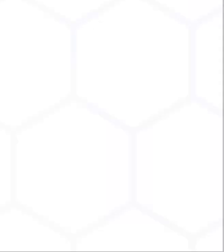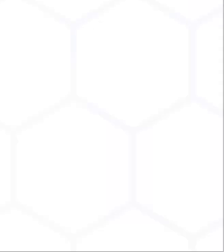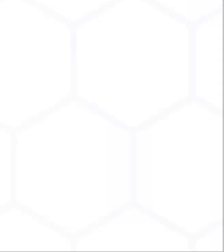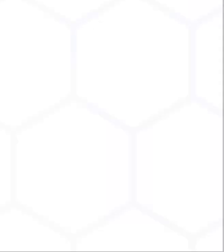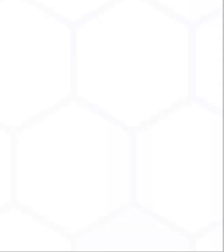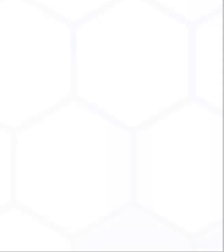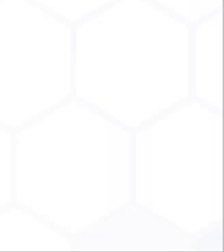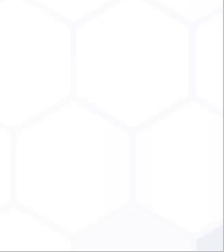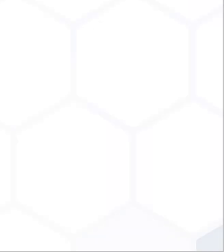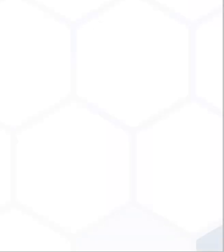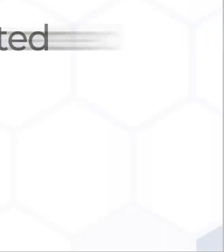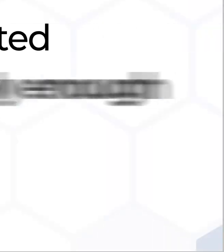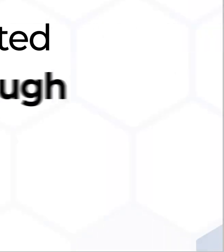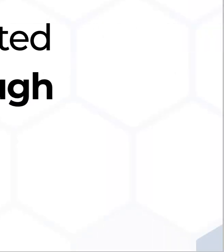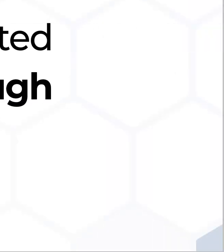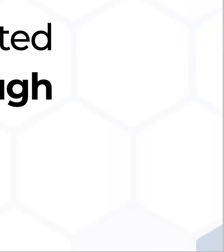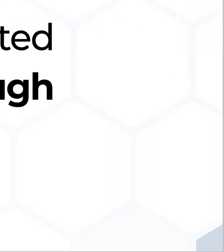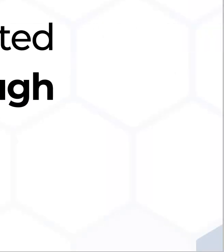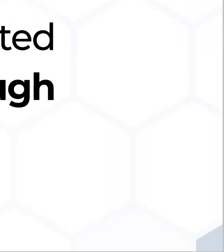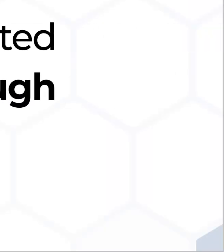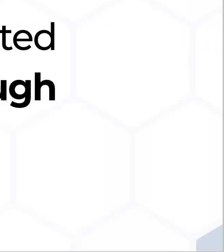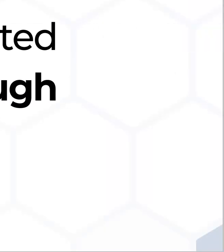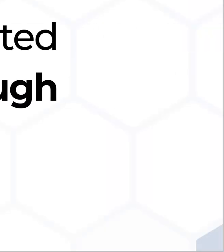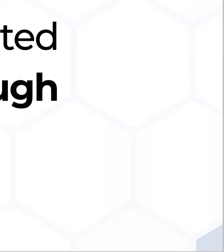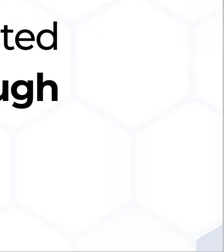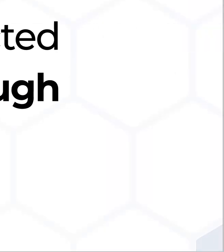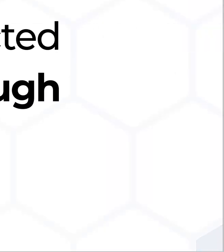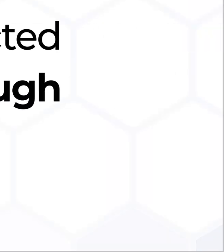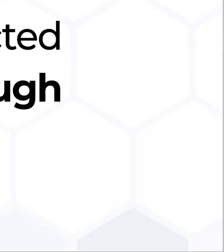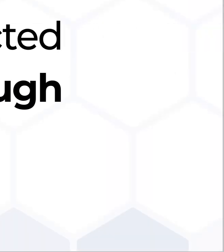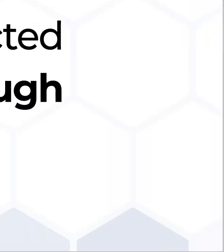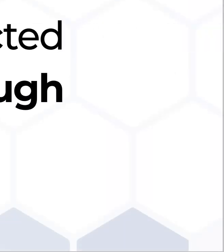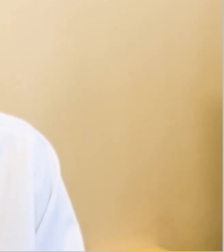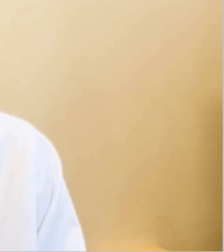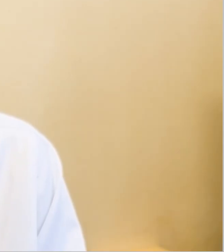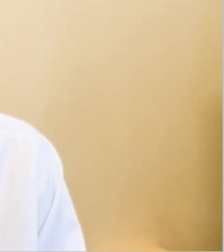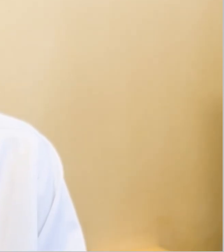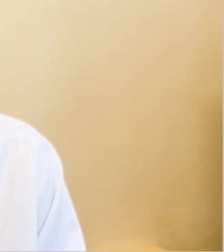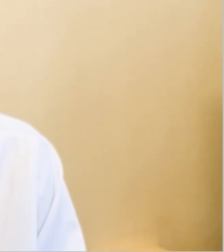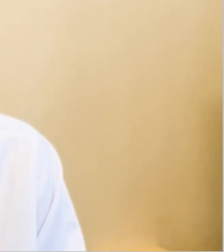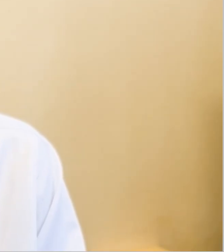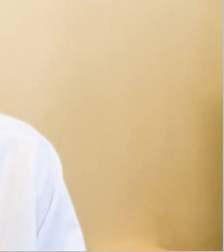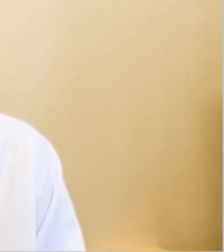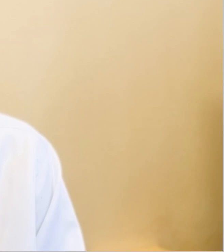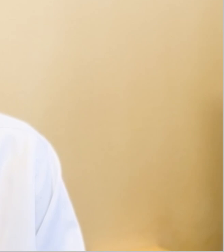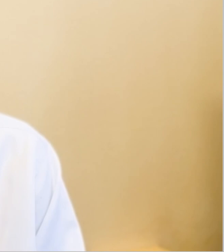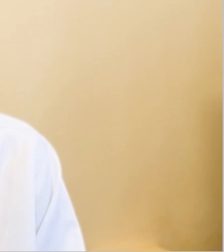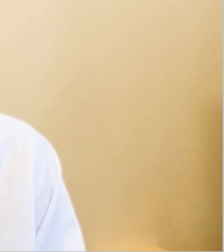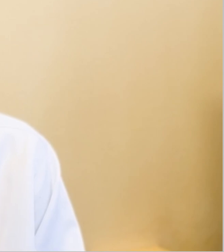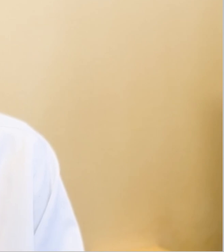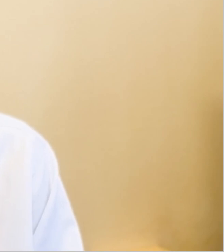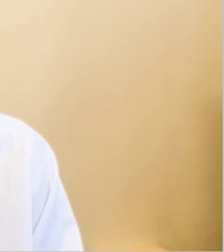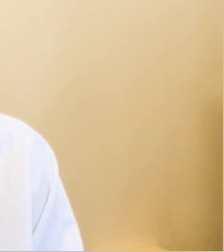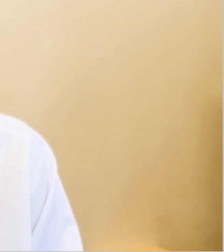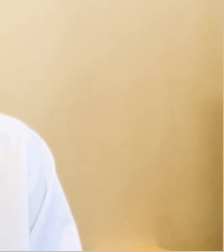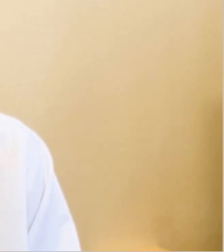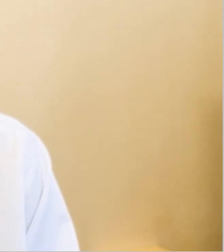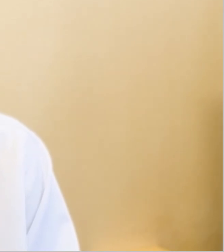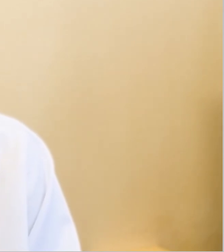but because we have not acted decisively enough. The Series offers a clear, evidence-based roadmap for action.